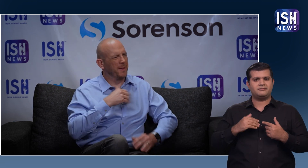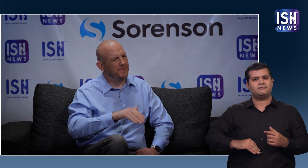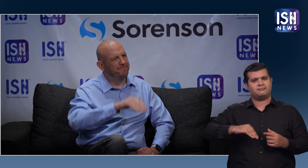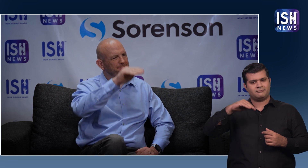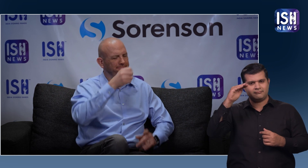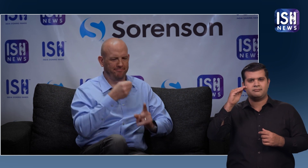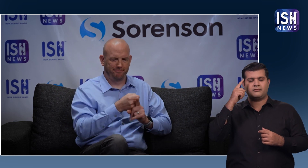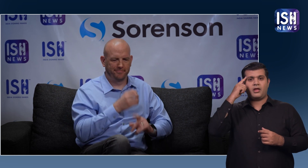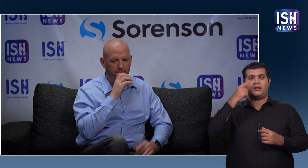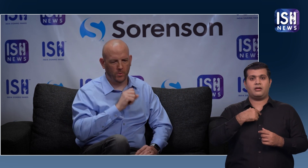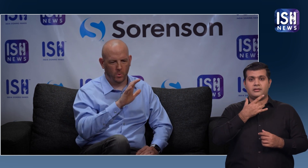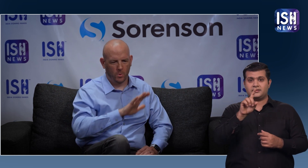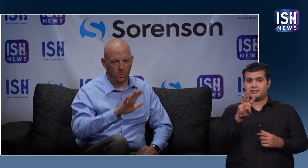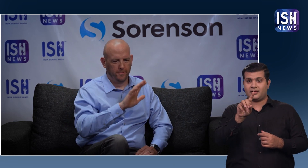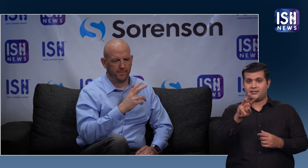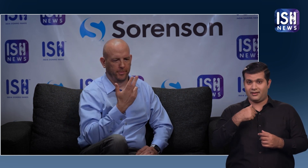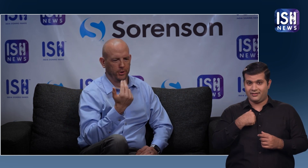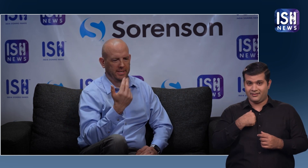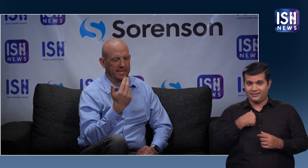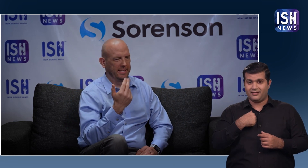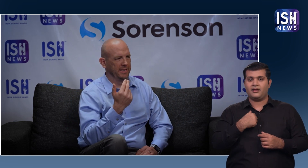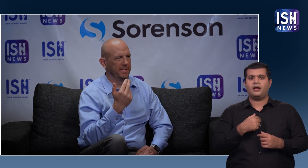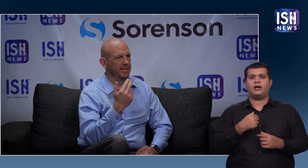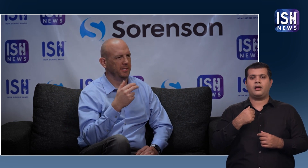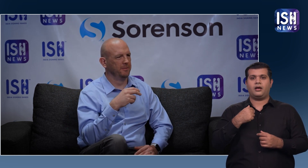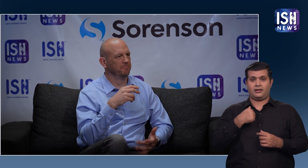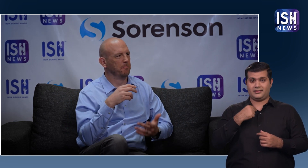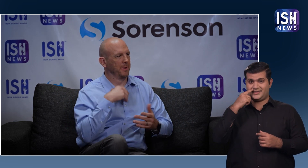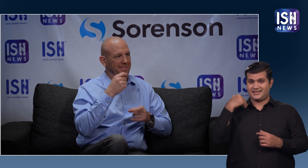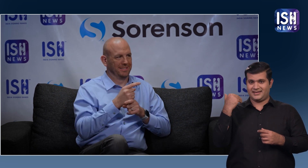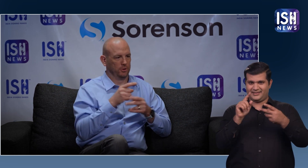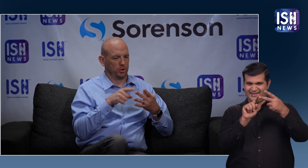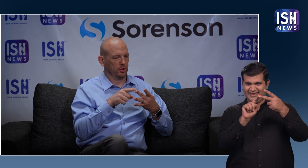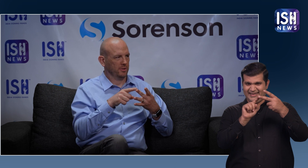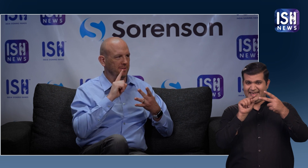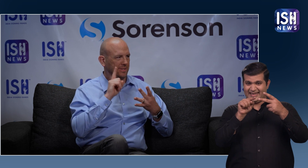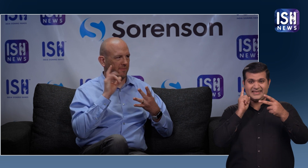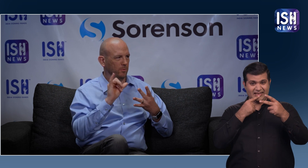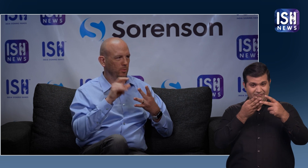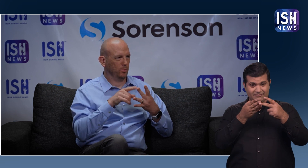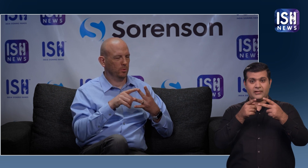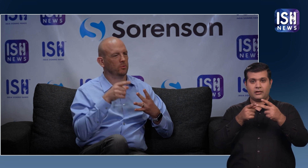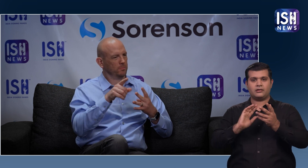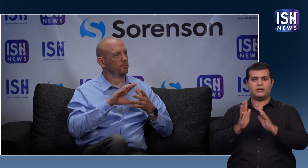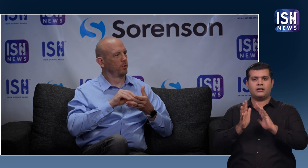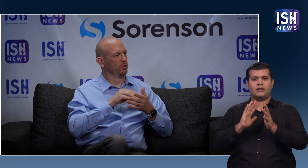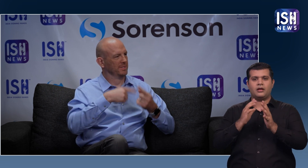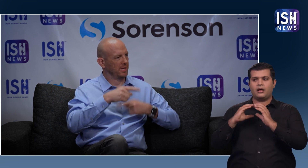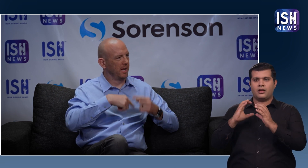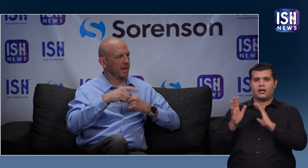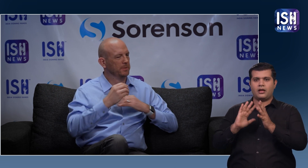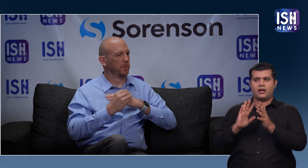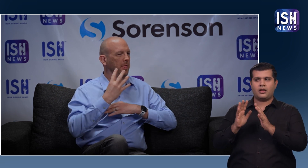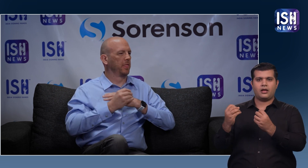When I was around 13 years old, I was influenced by my second Deaf sister who started learning Sign Language.